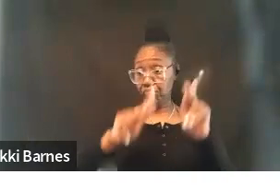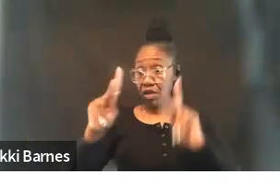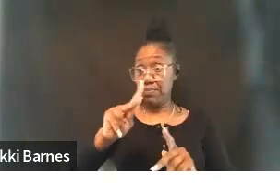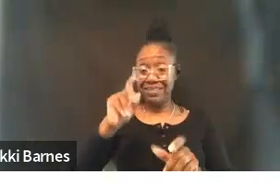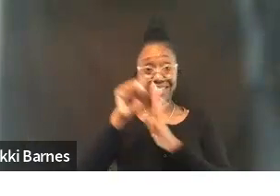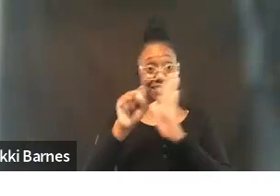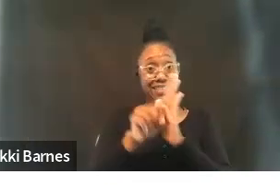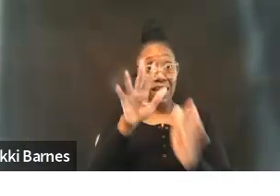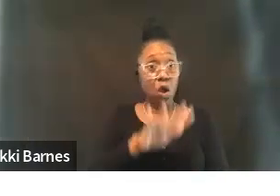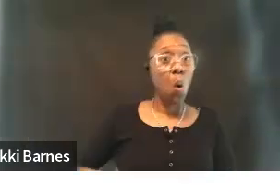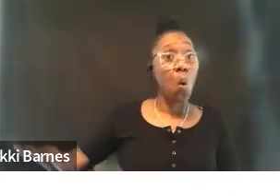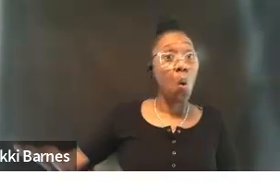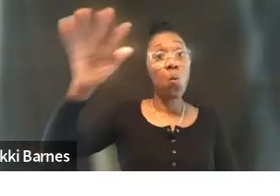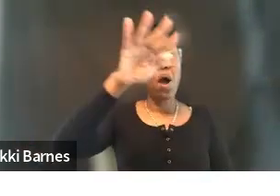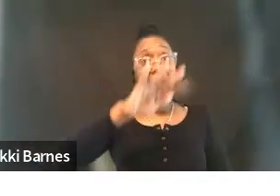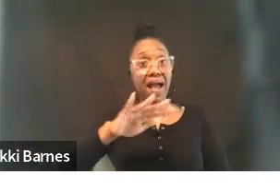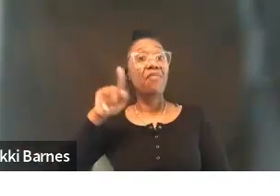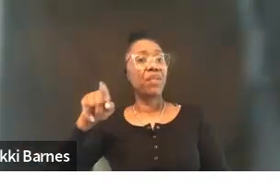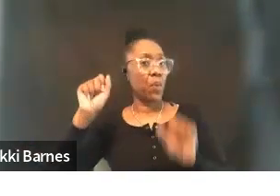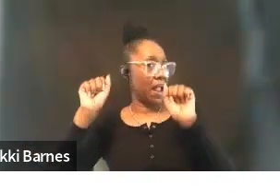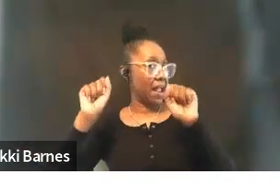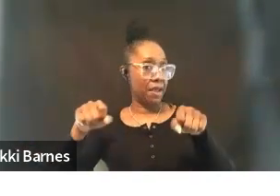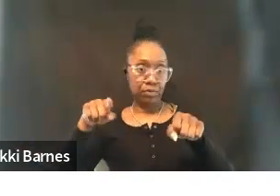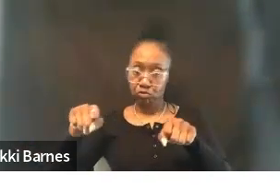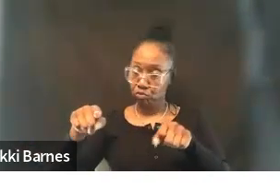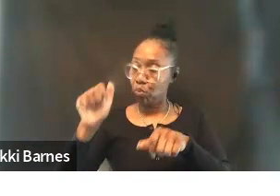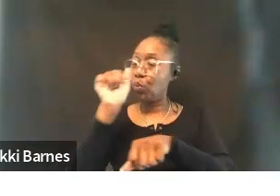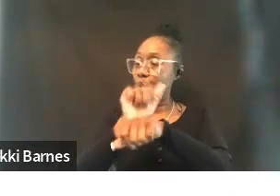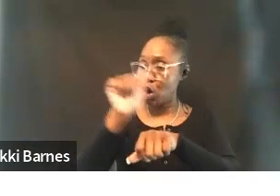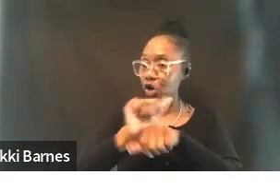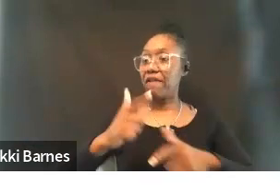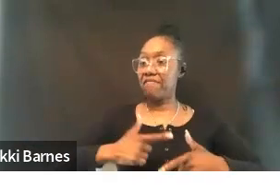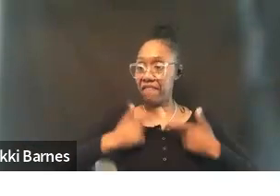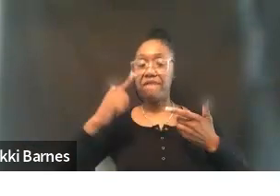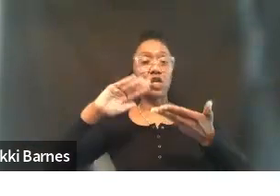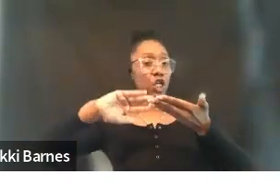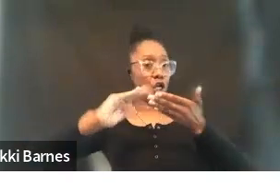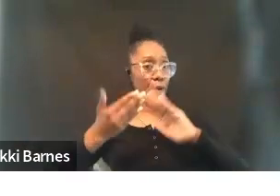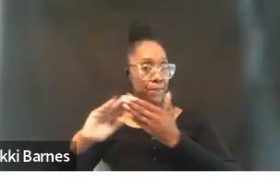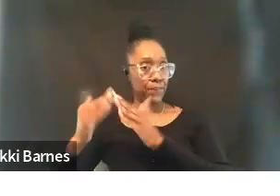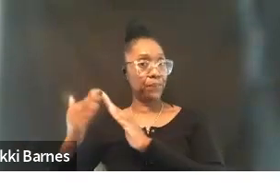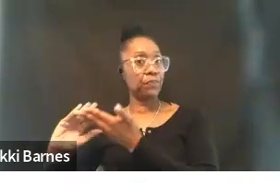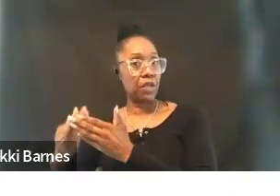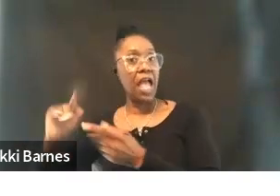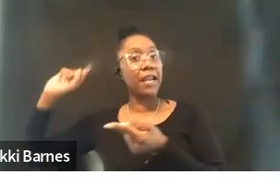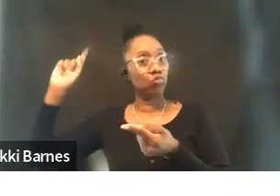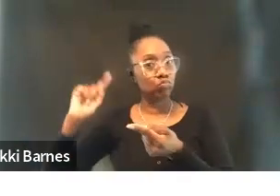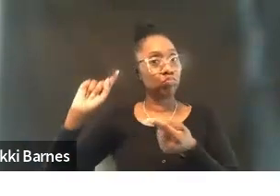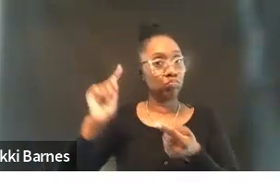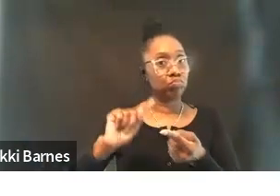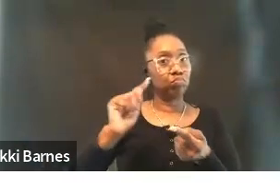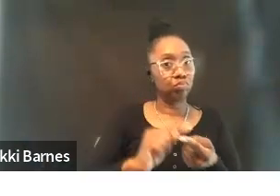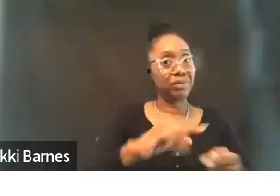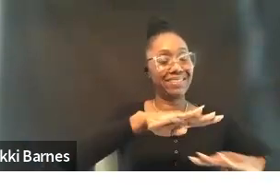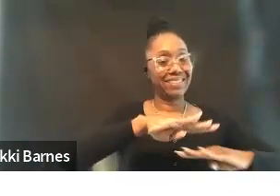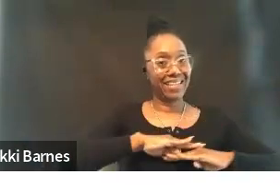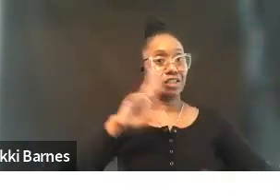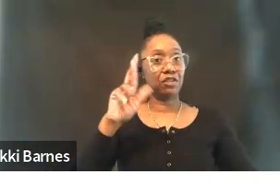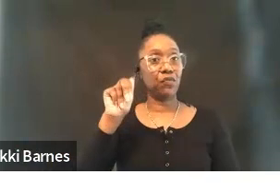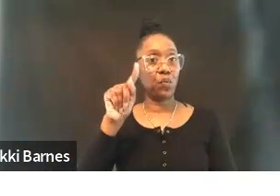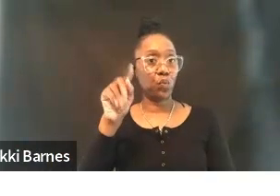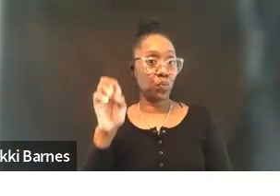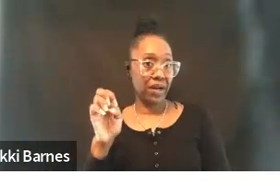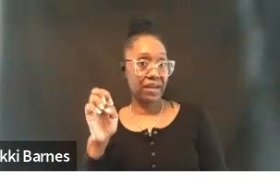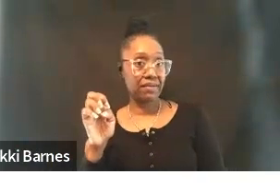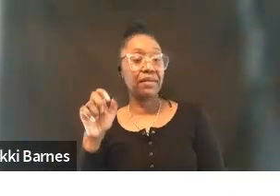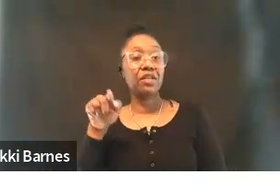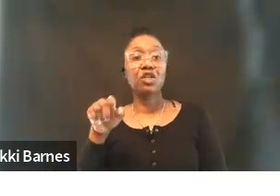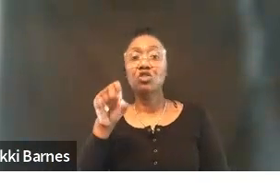And we have a very, very low recurrence rate and usually it is not a recurrence that actually has direct contact with another person.